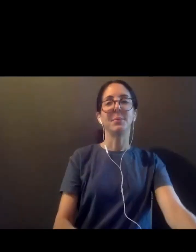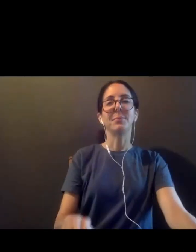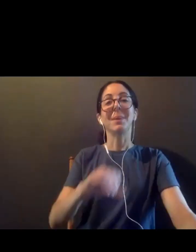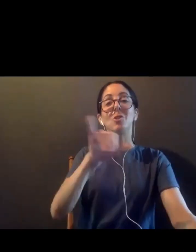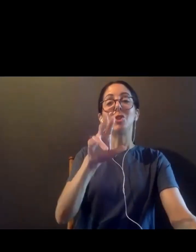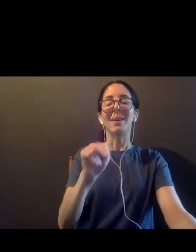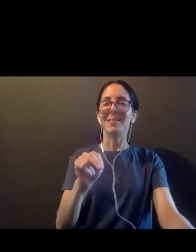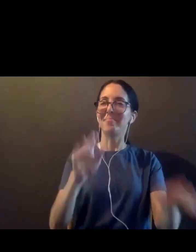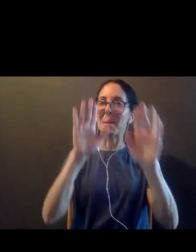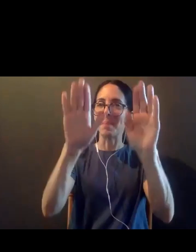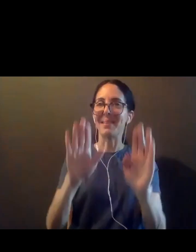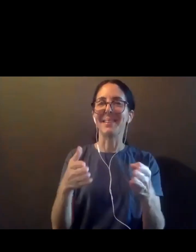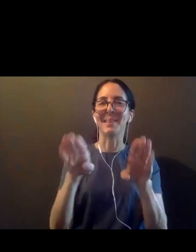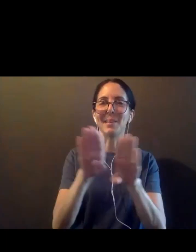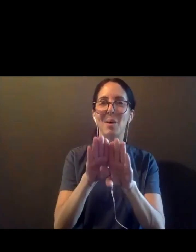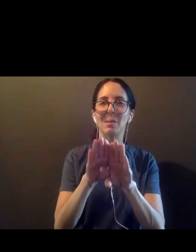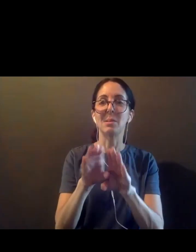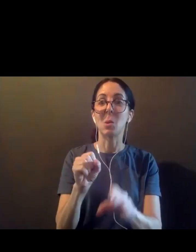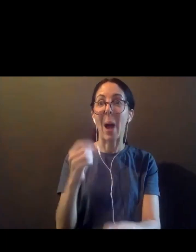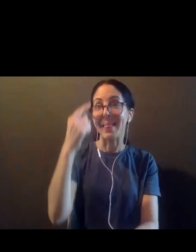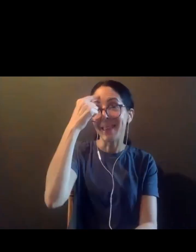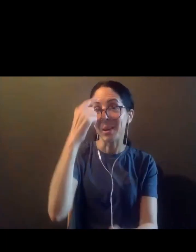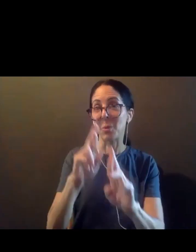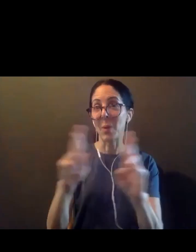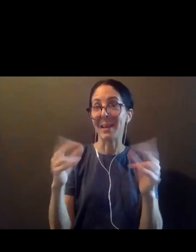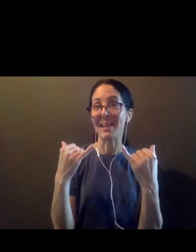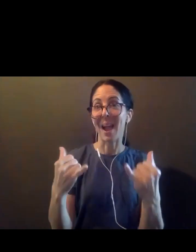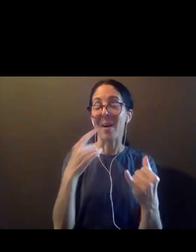I think we might be ready then for the Q&A.